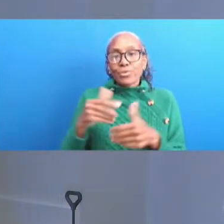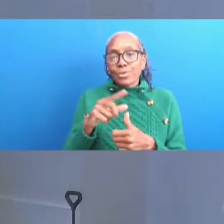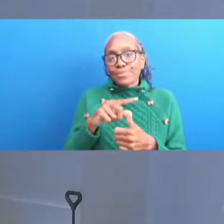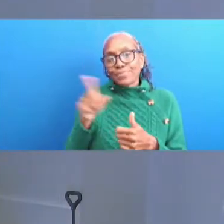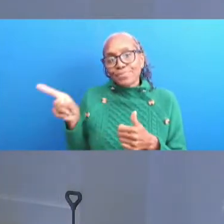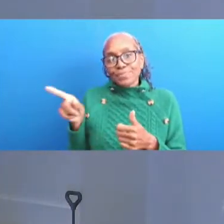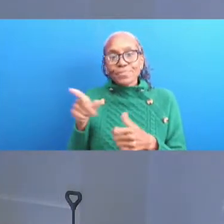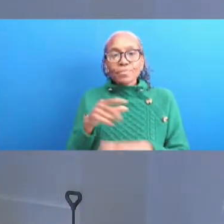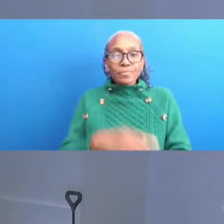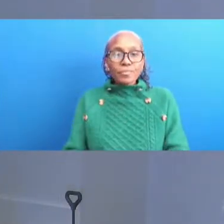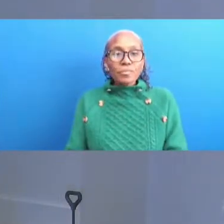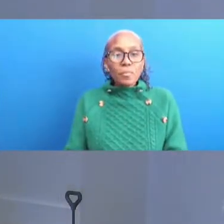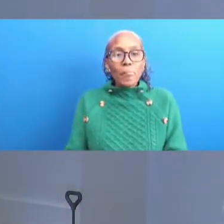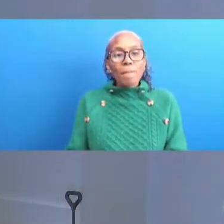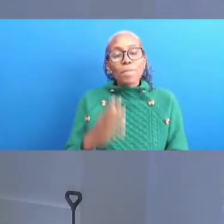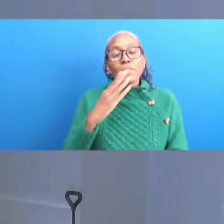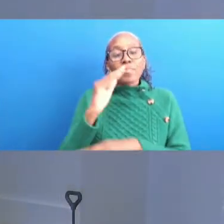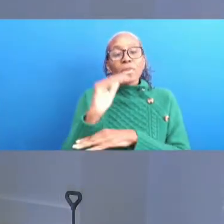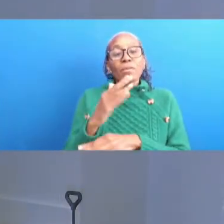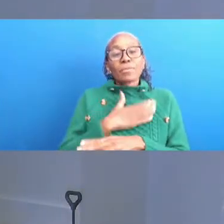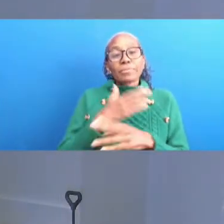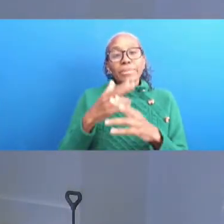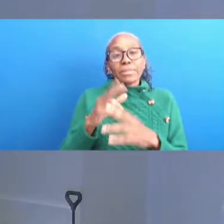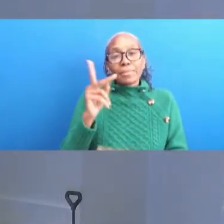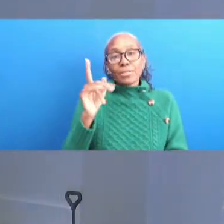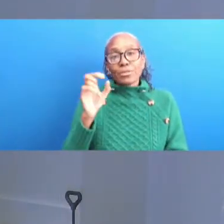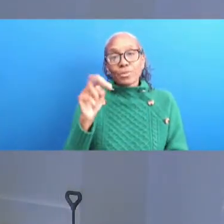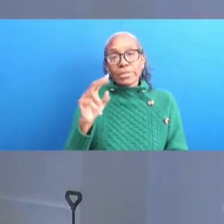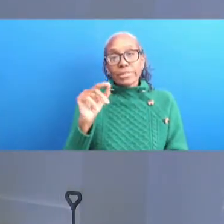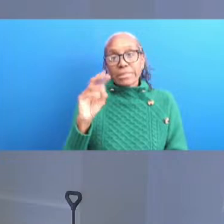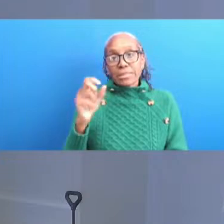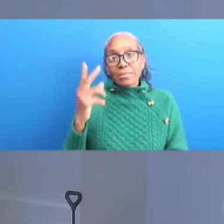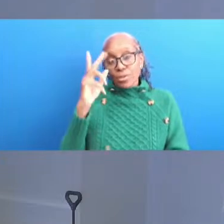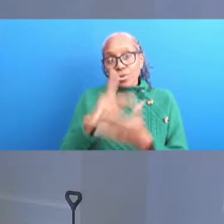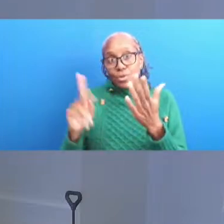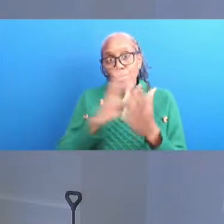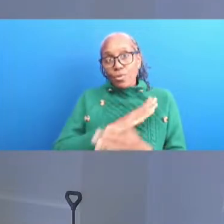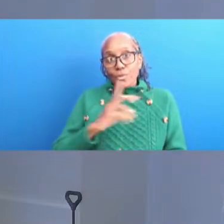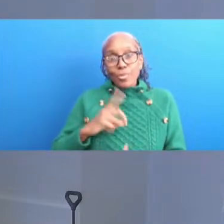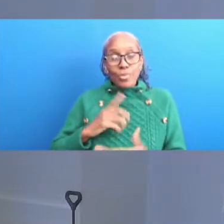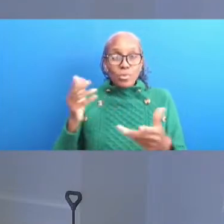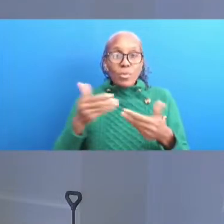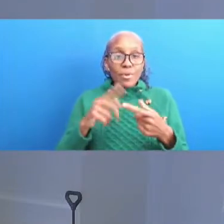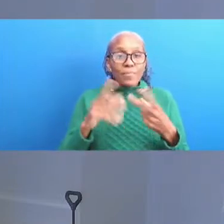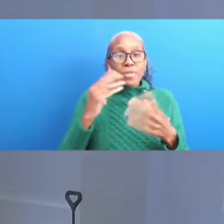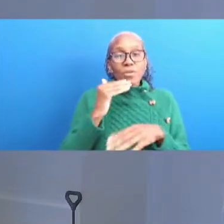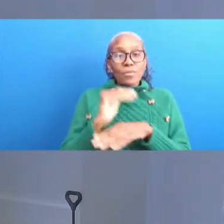STARTED. WE'LL START WITH INTRODUCTIONS STARTING TO MY RIGHT.